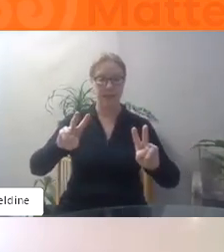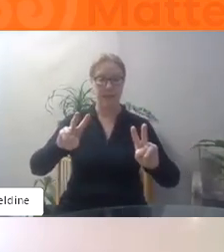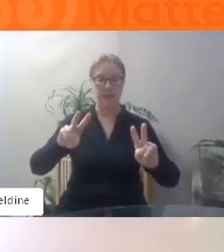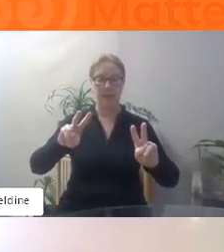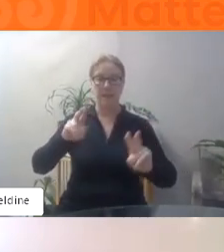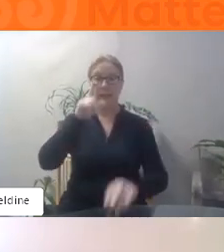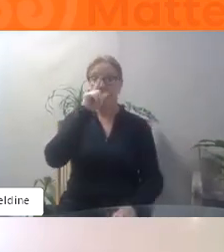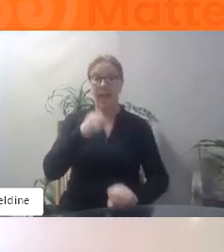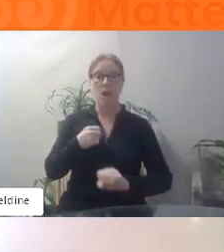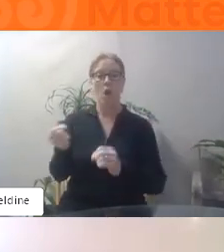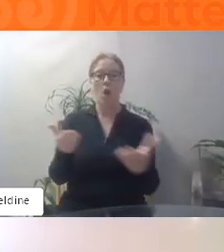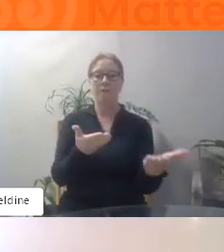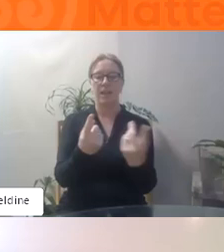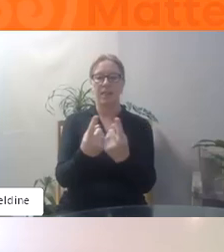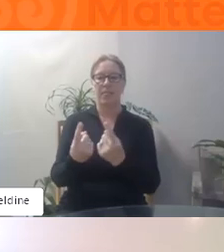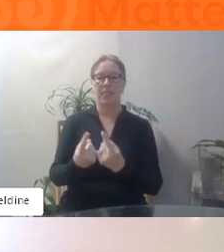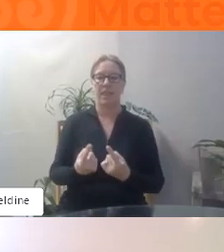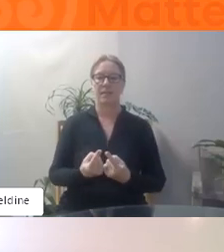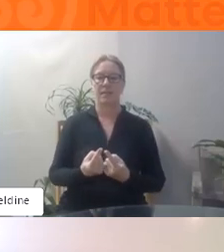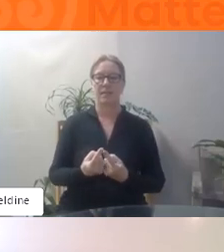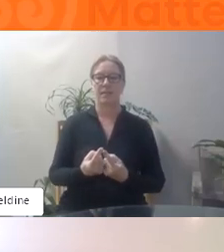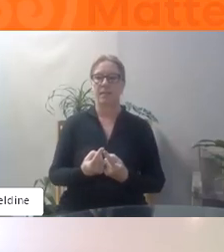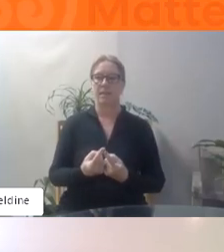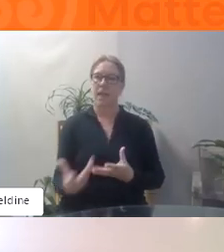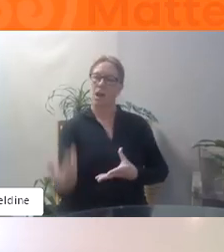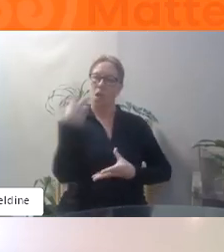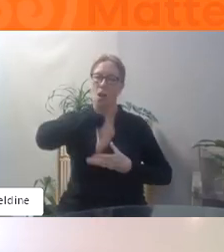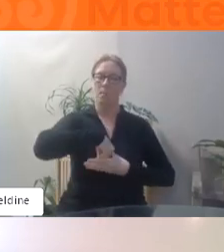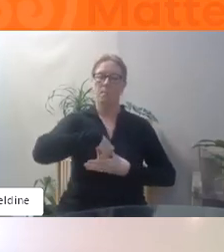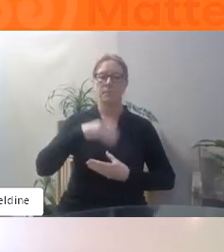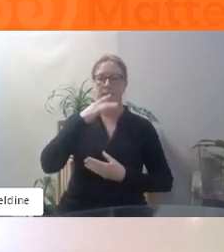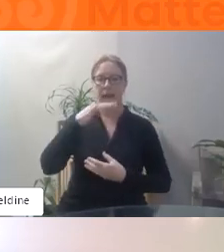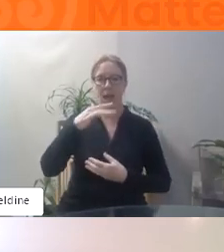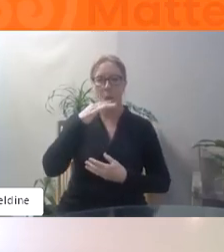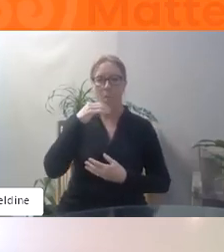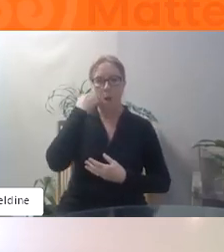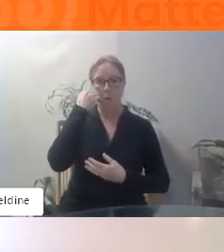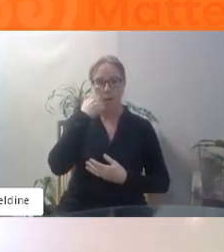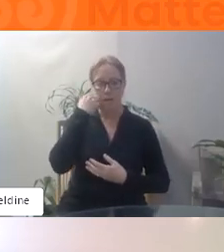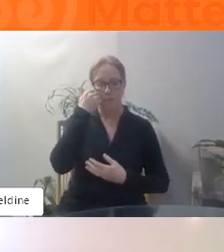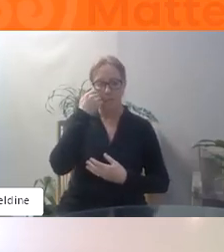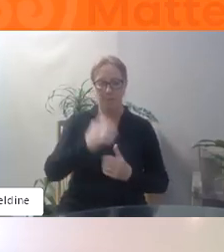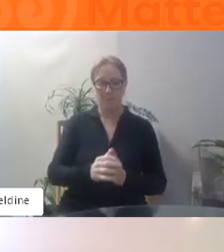offer things that embrace te ao Māori, it means that at the moment